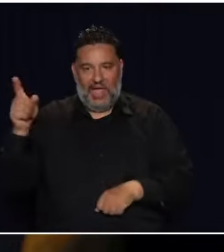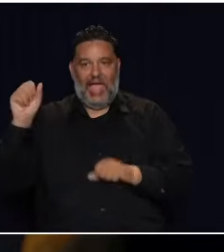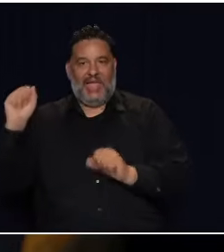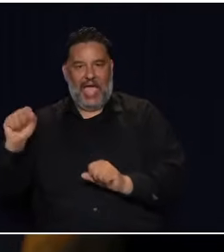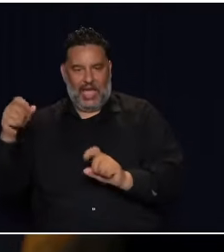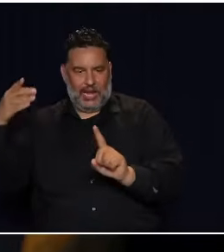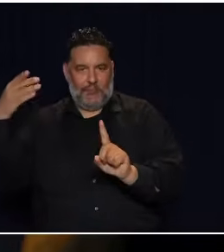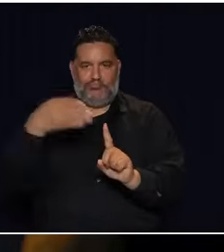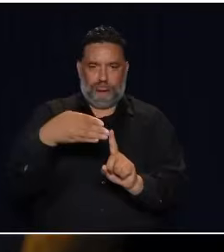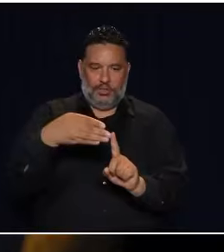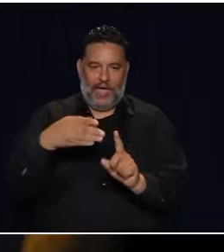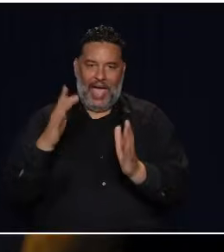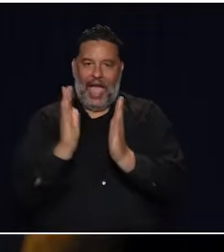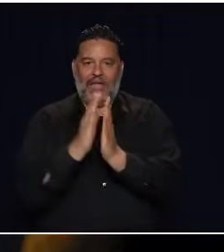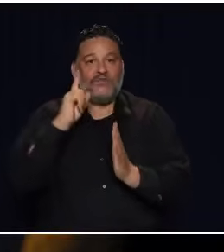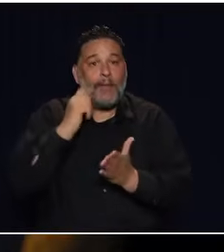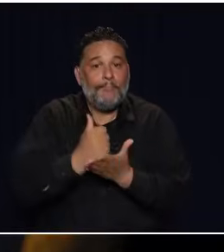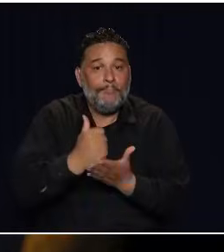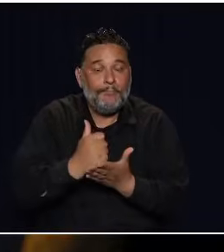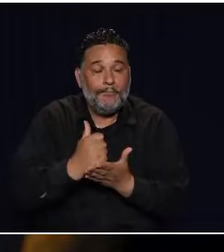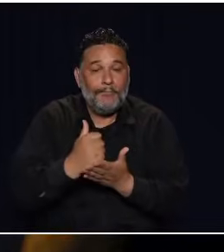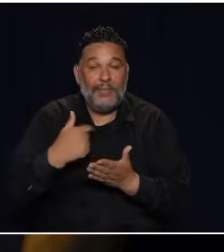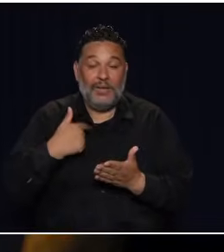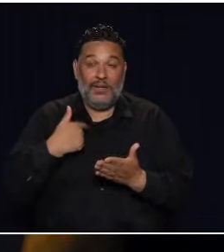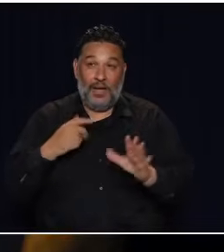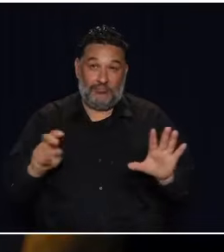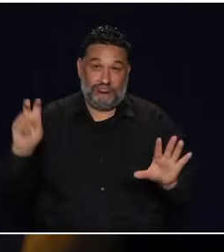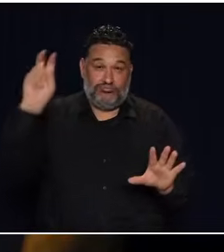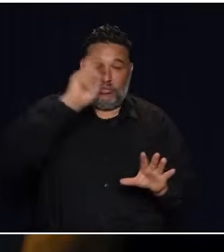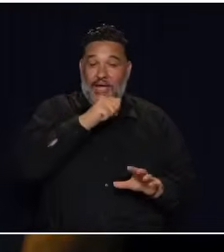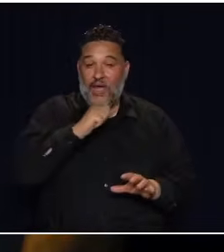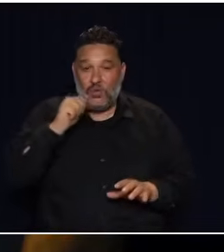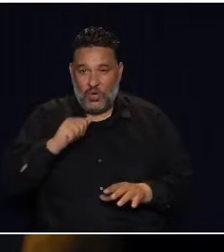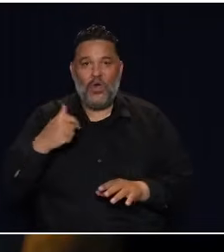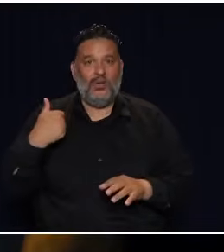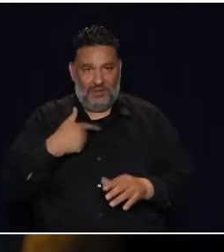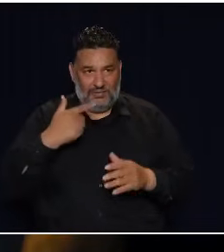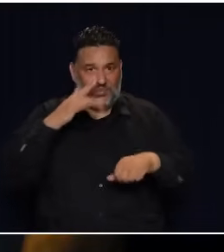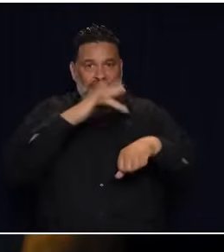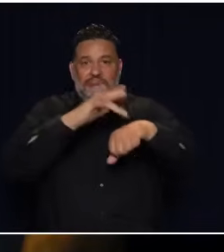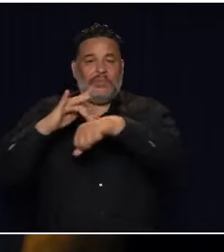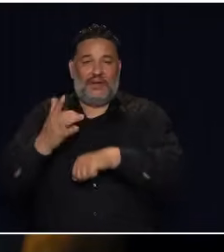OFFICE OF RURAL AND SMALL SCHOOLS. SO THE RURAL SCHOOLS HAVE AN OFFICE THEY CAN GO AND ASK FOR